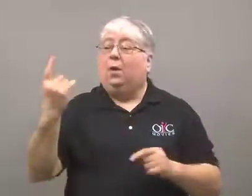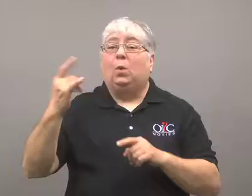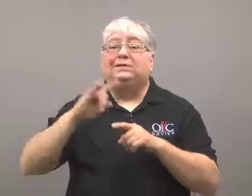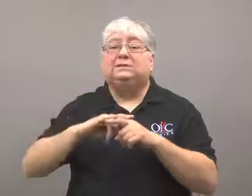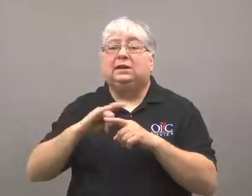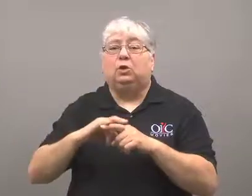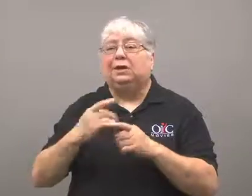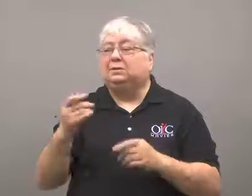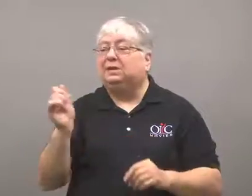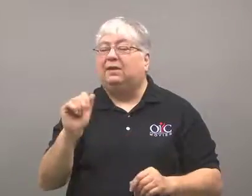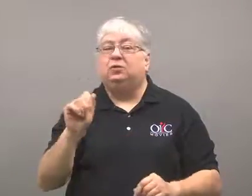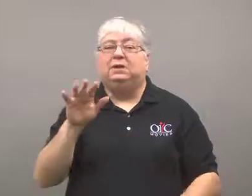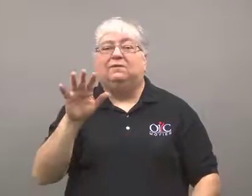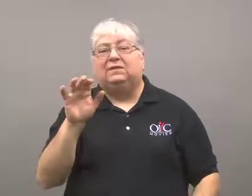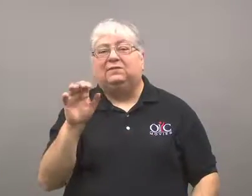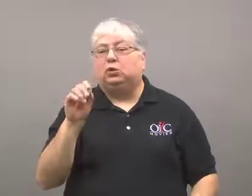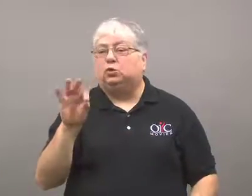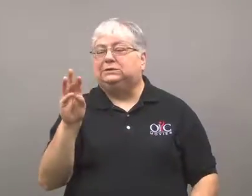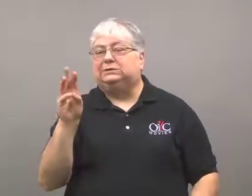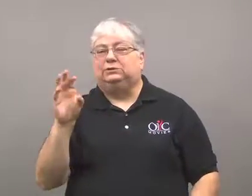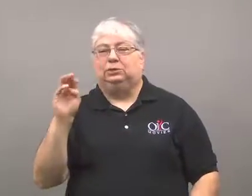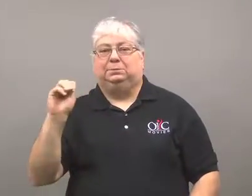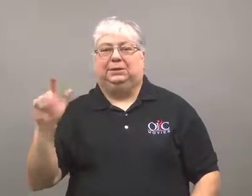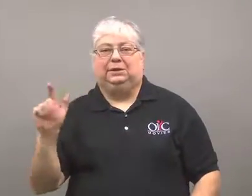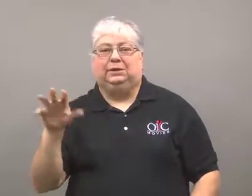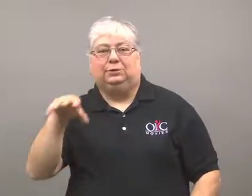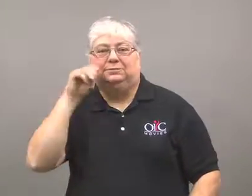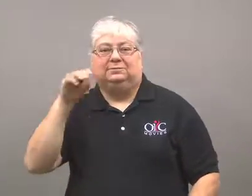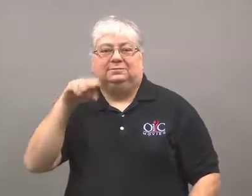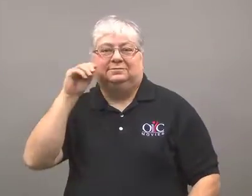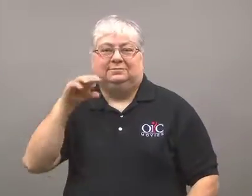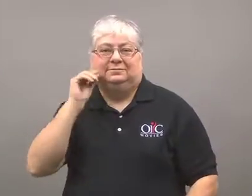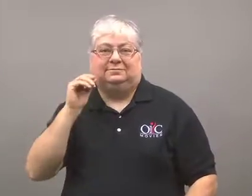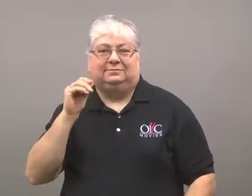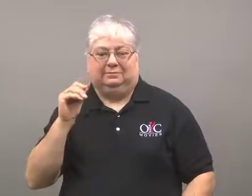A cigarette smoker will inhale about 500 to 600 mL per cigarette.